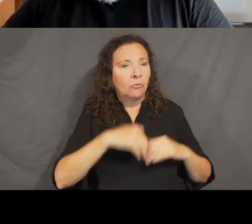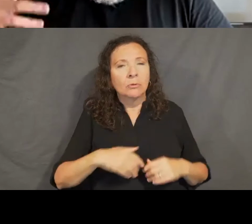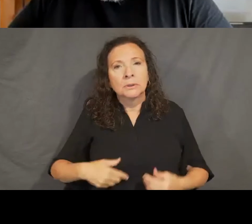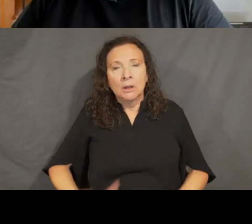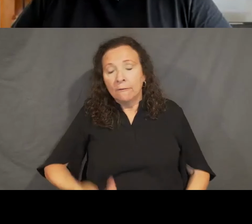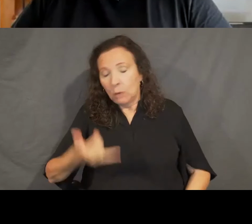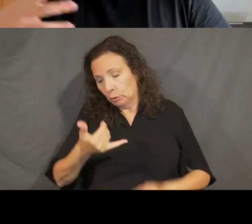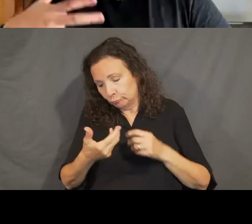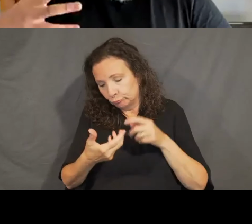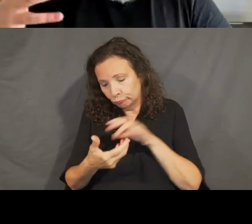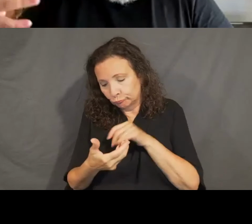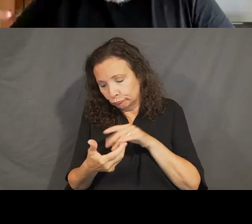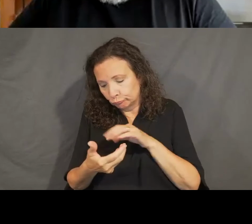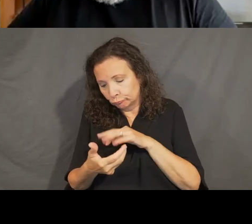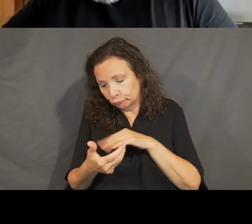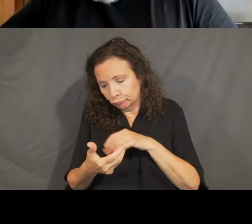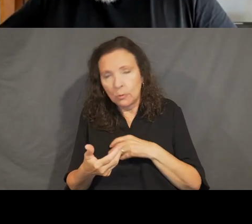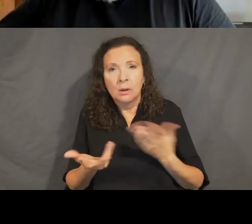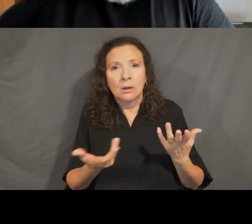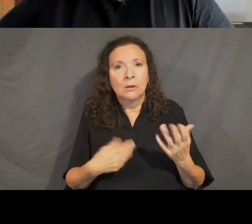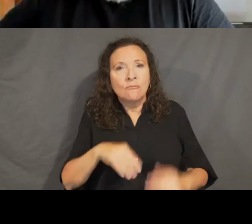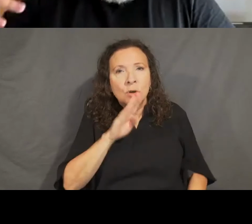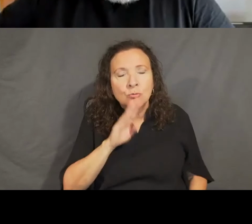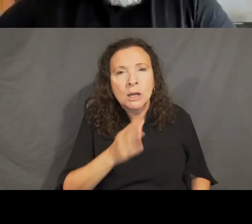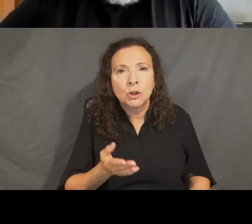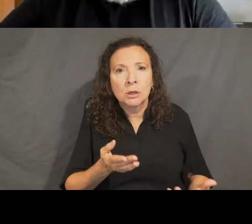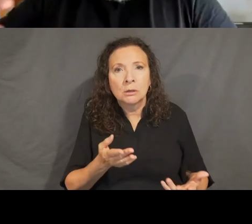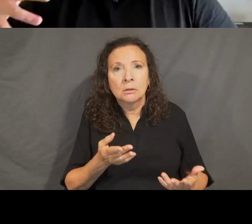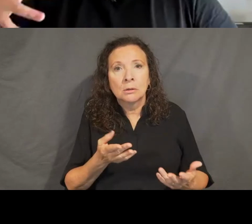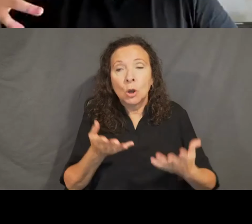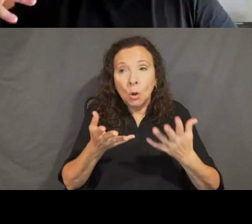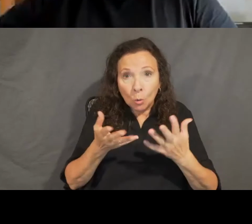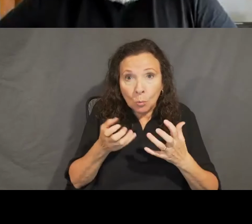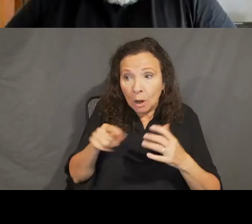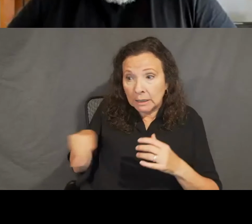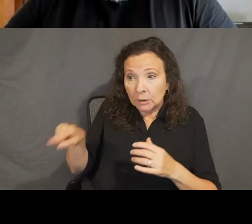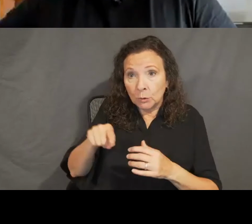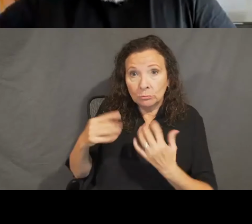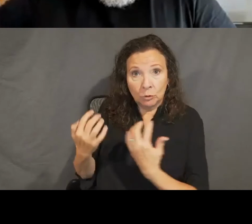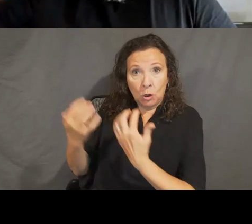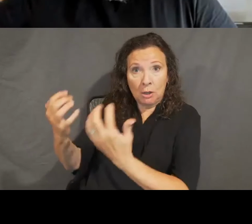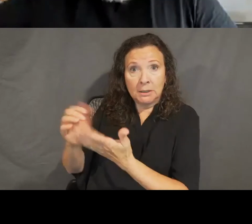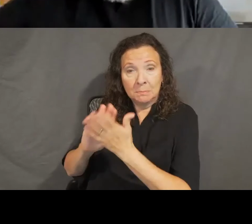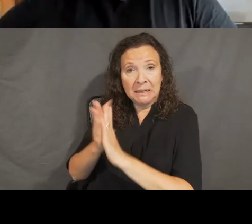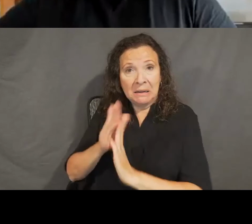If you want them to be fans, clients, people that follow you, you are doing the exact opposite